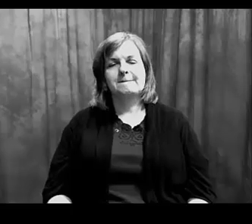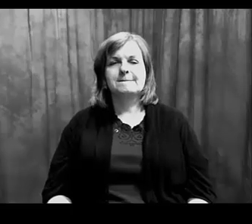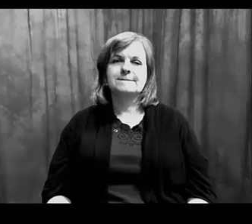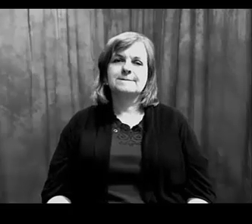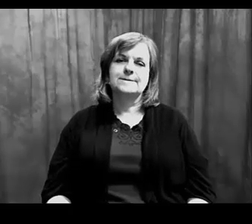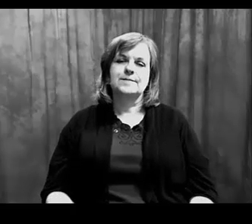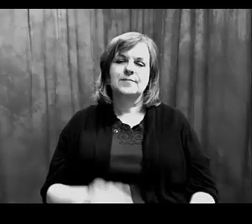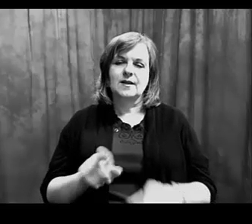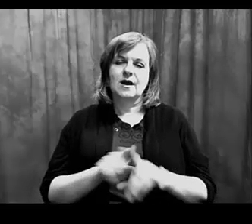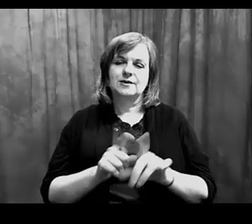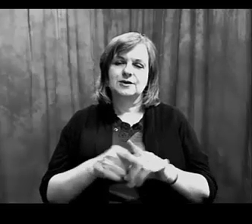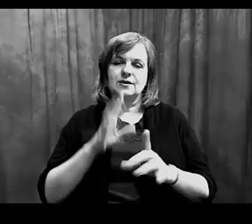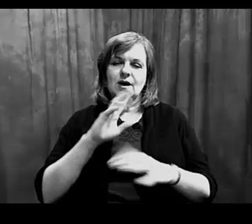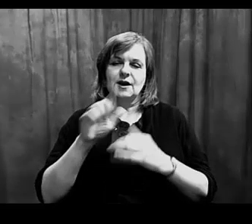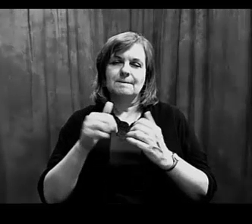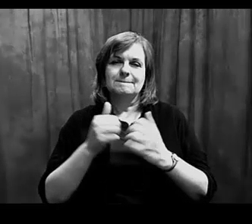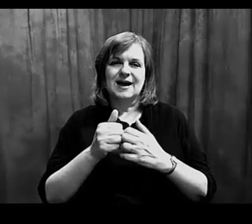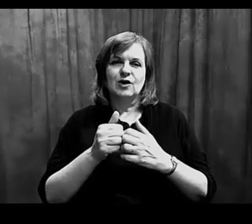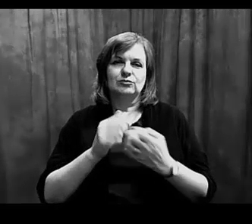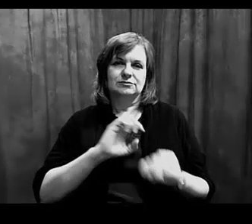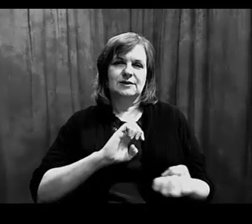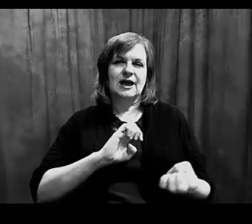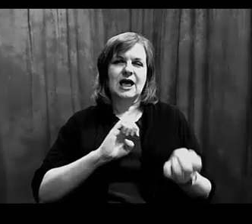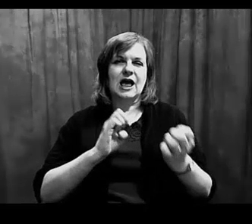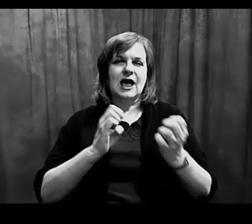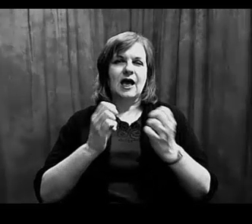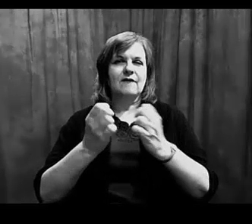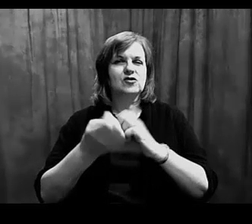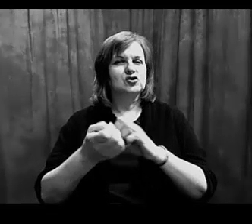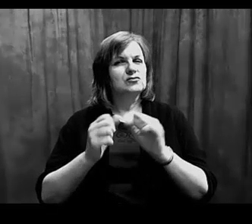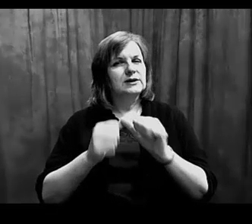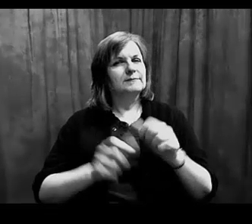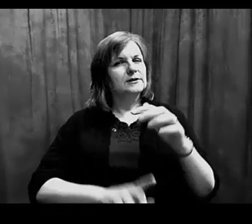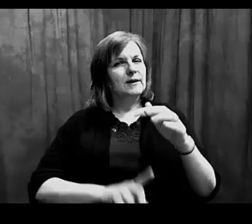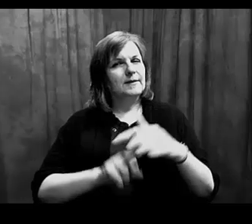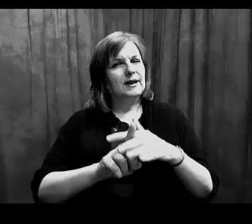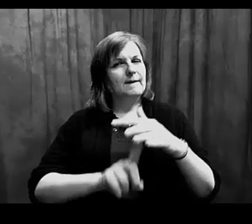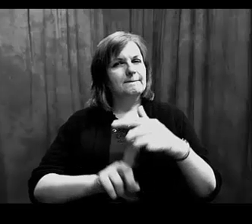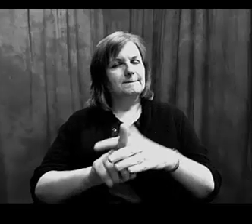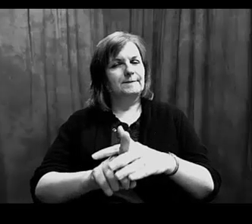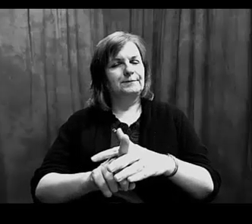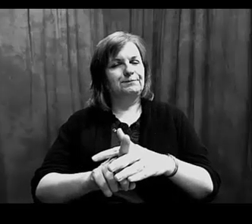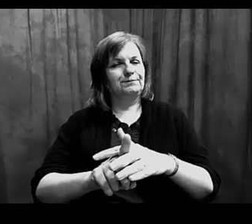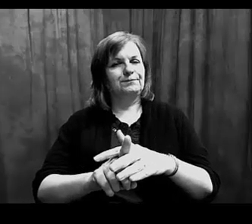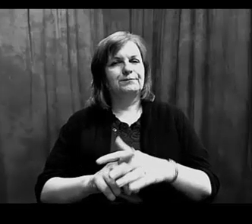categories into smaller and smaller and smaller chunks as we go